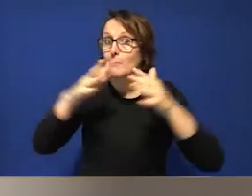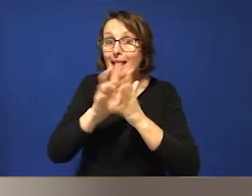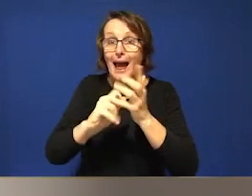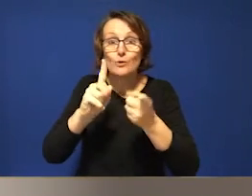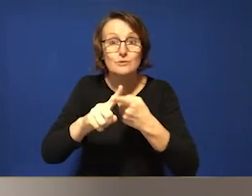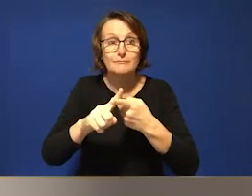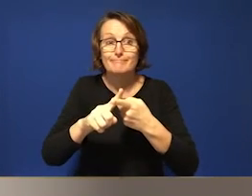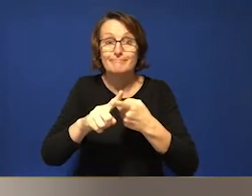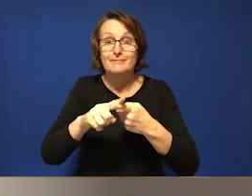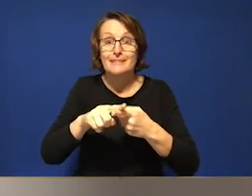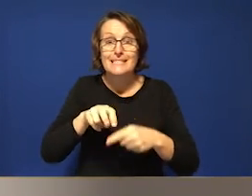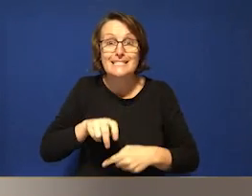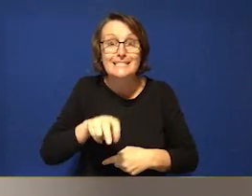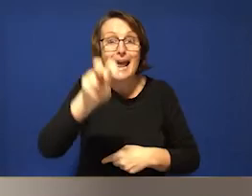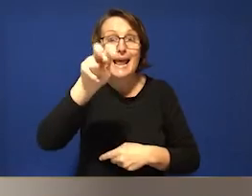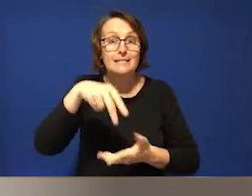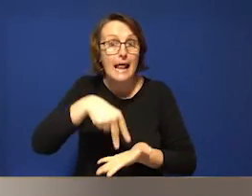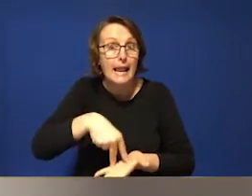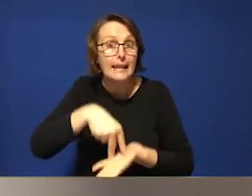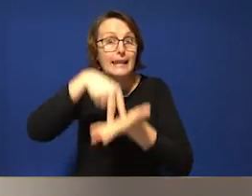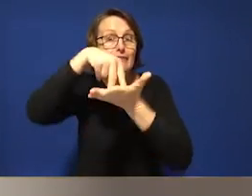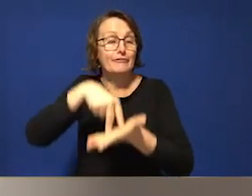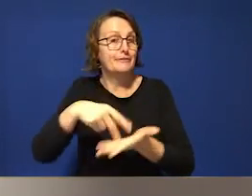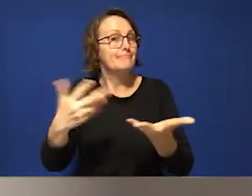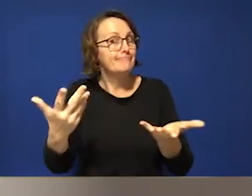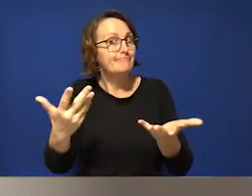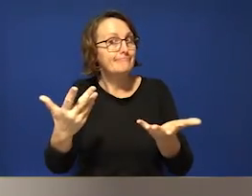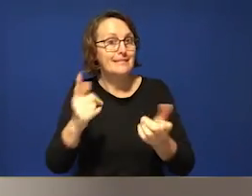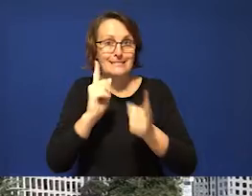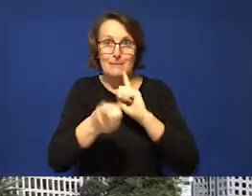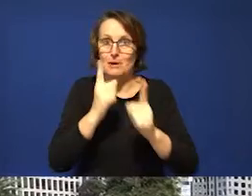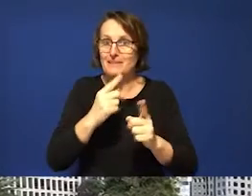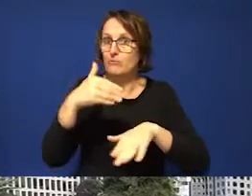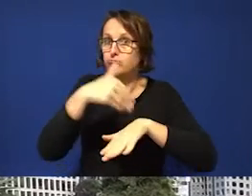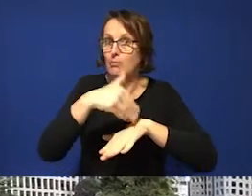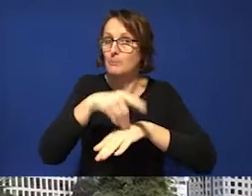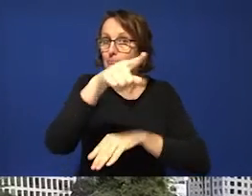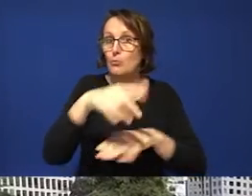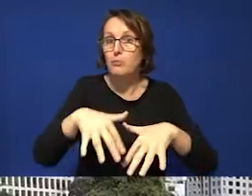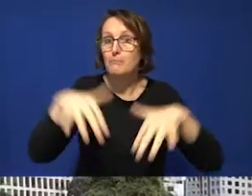front and back of the building don't connect properly. Like there are still ongoing operational problems in the building cause it was never finished.